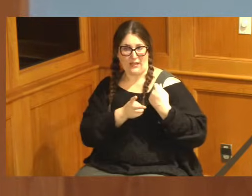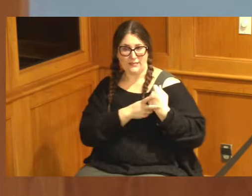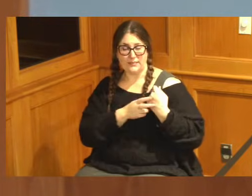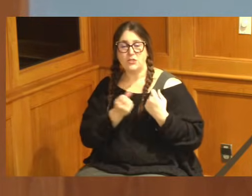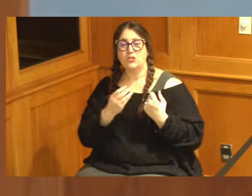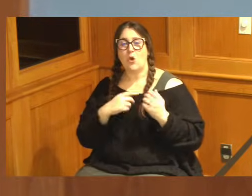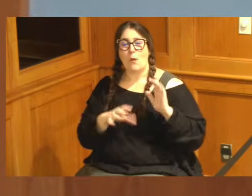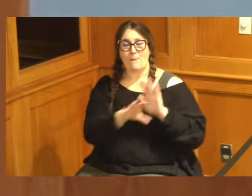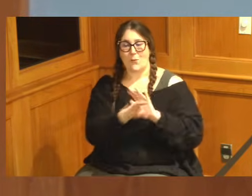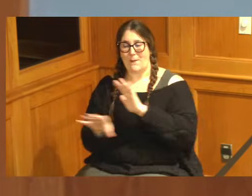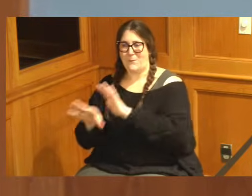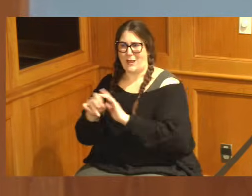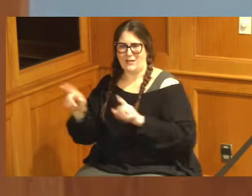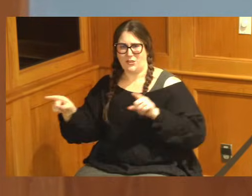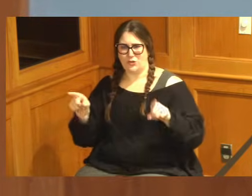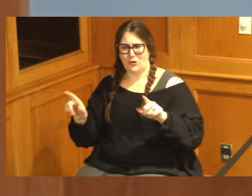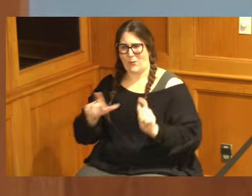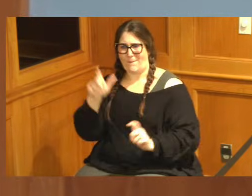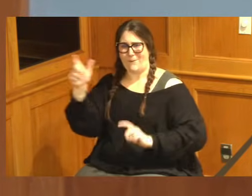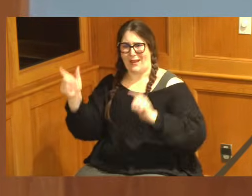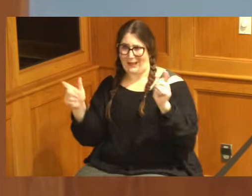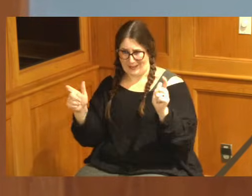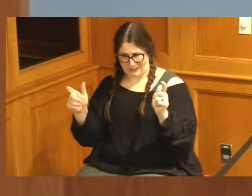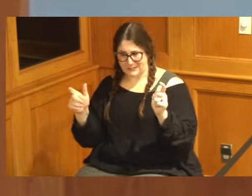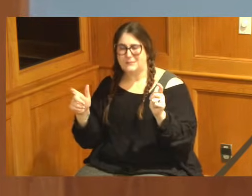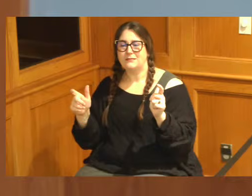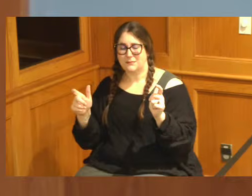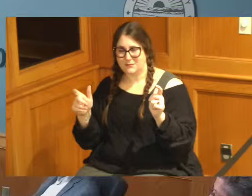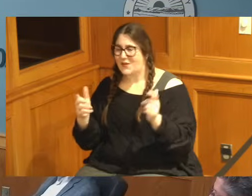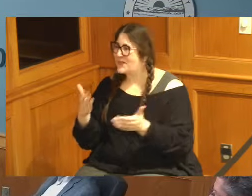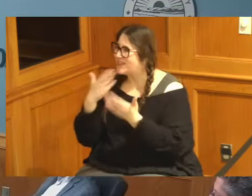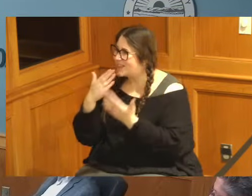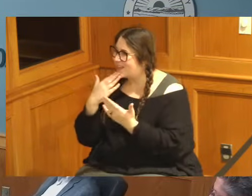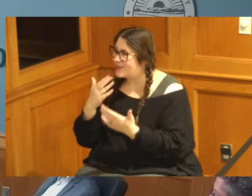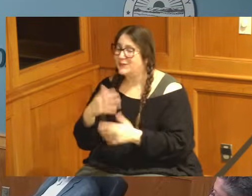resources that were available. Okay. Thank you so much. You're welcome. Commissioner Driehaus. Thank